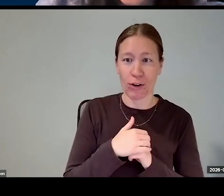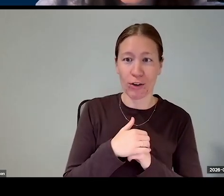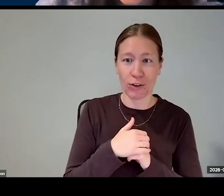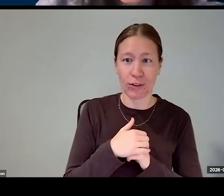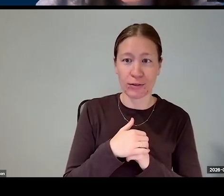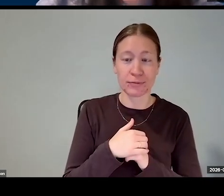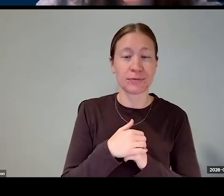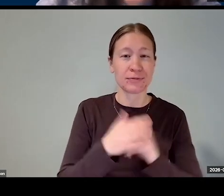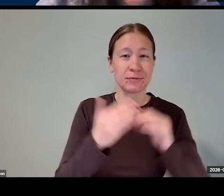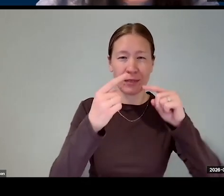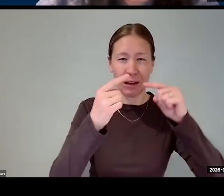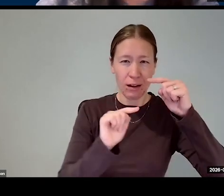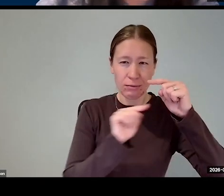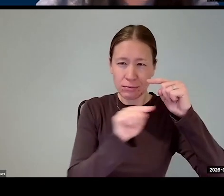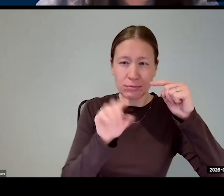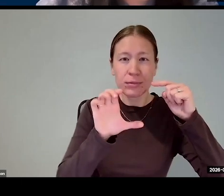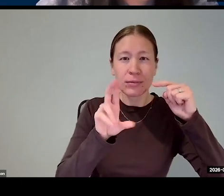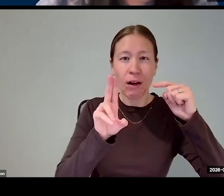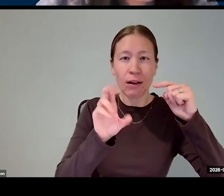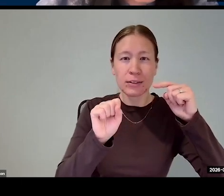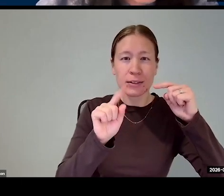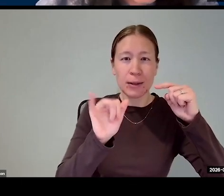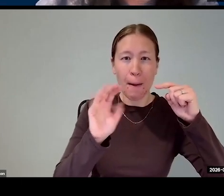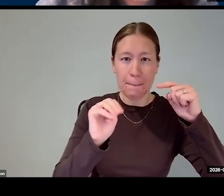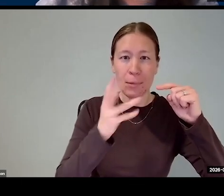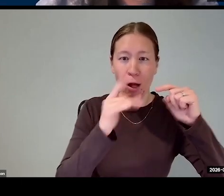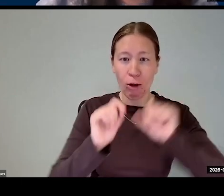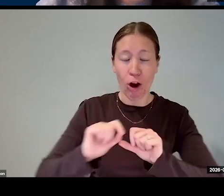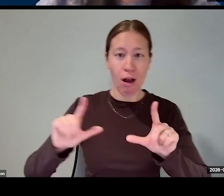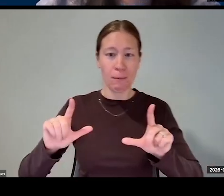go to custom colors, and then you can copy